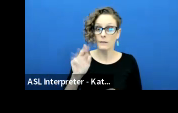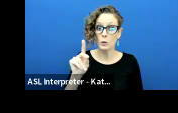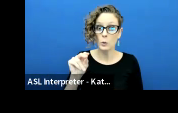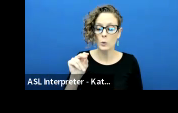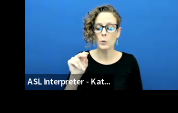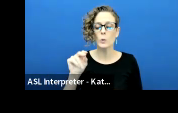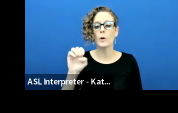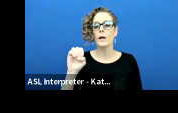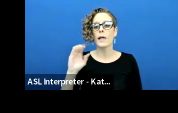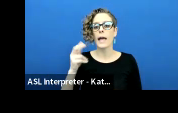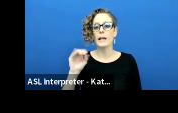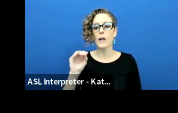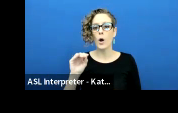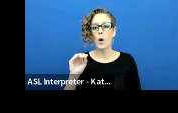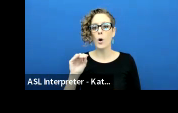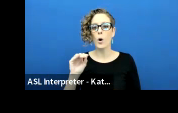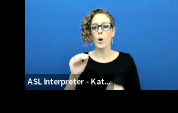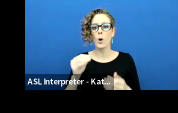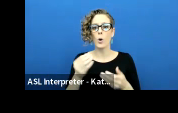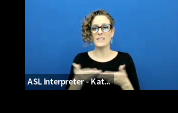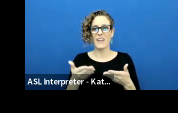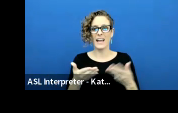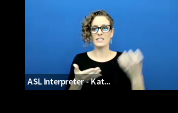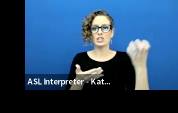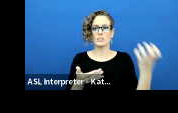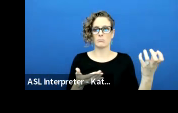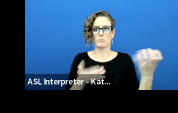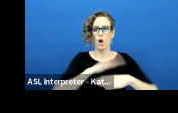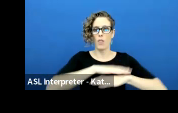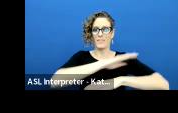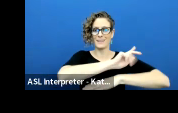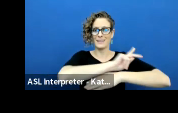device that's sitting in the kitchen counter and none of the other rooms right so maybe that's a